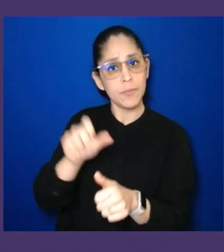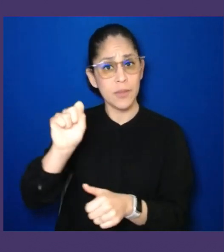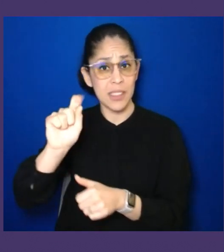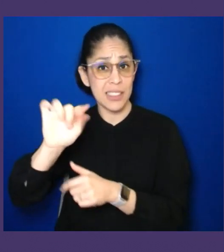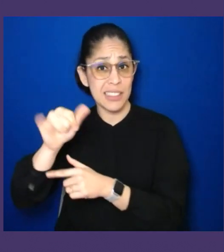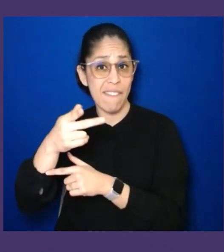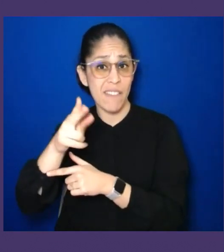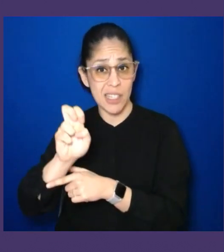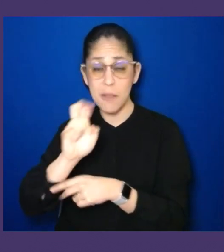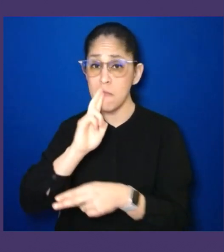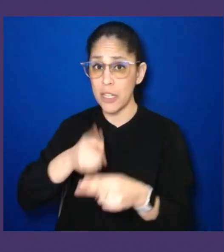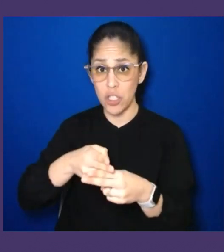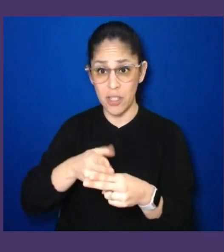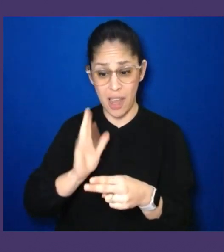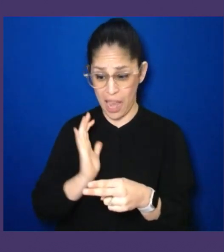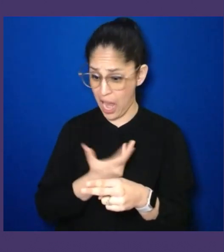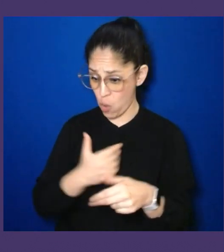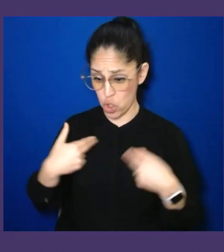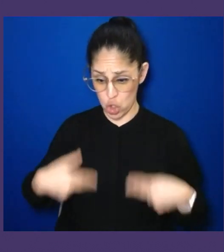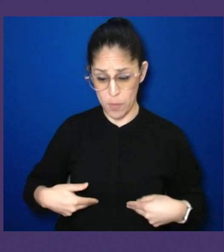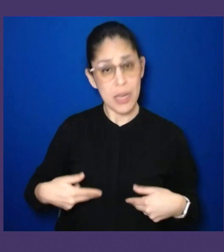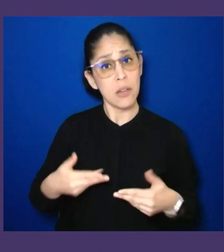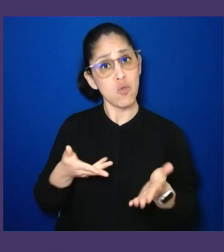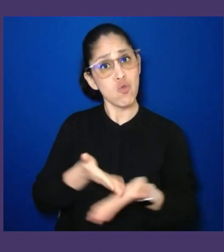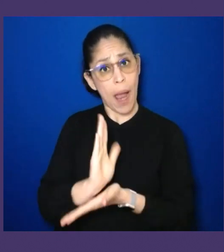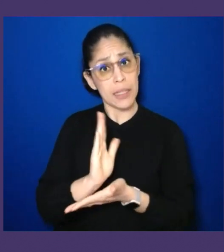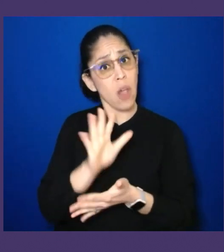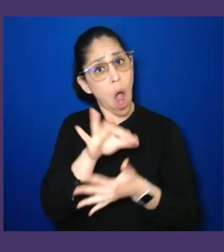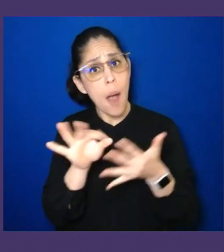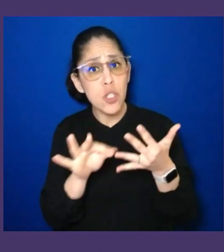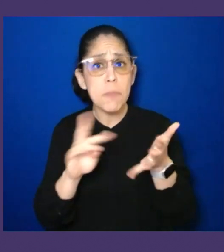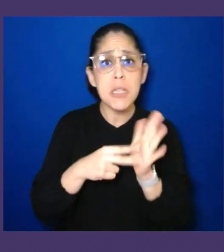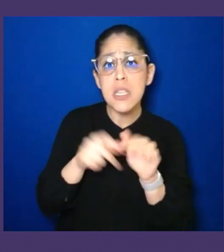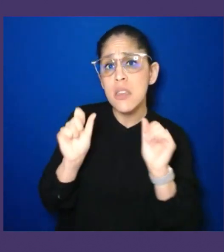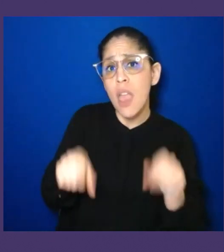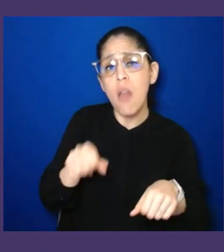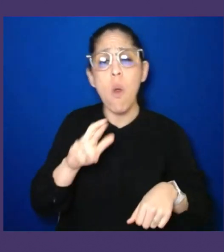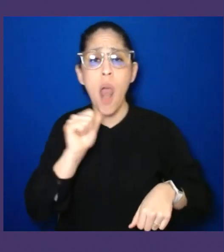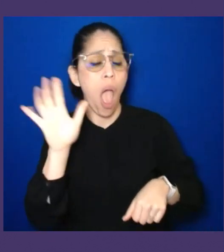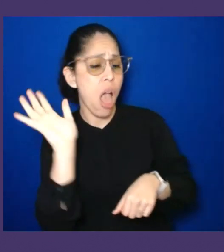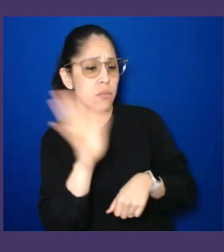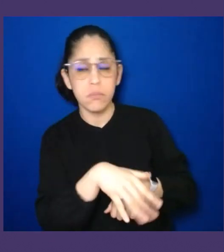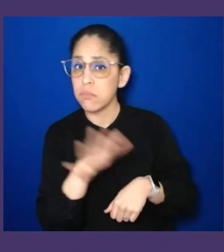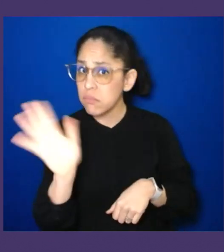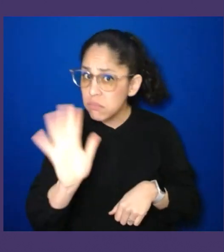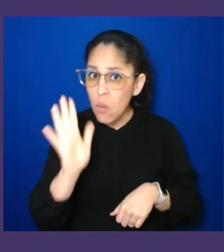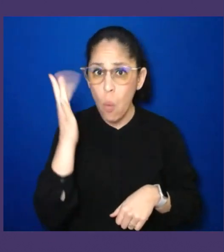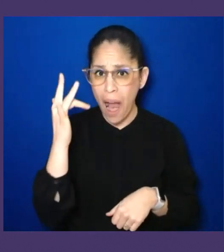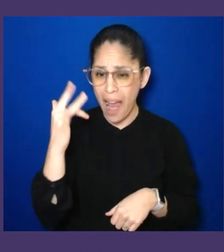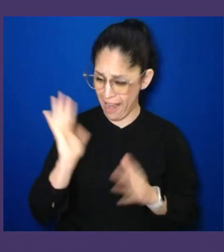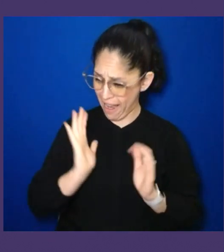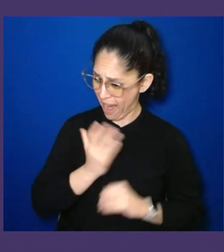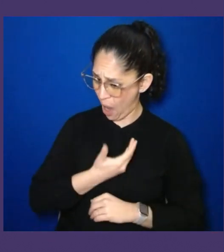optional because our humanity is not optional. That's what we are seeing across Australia now.